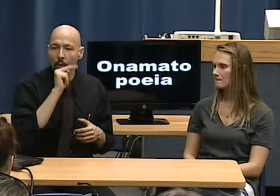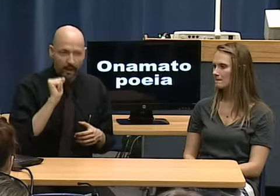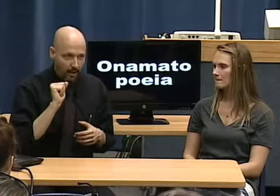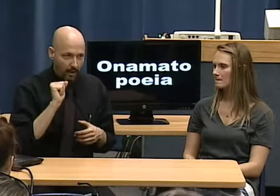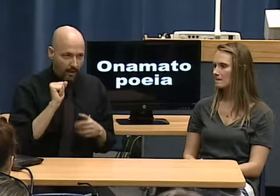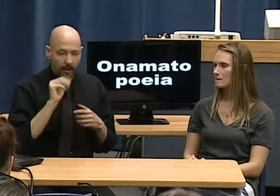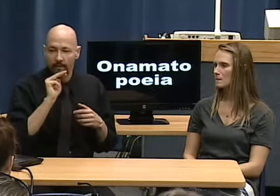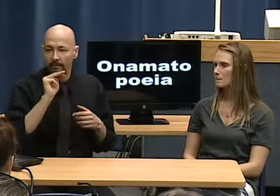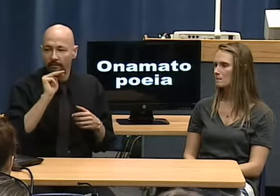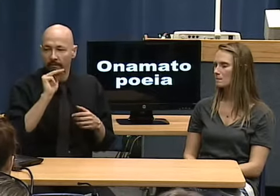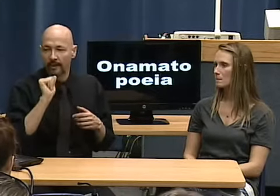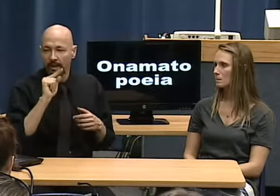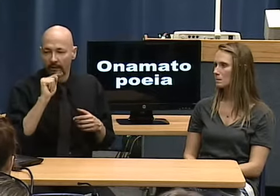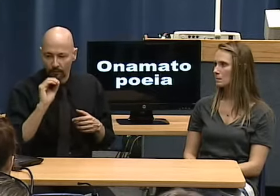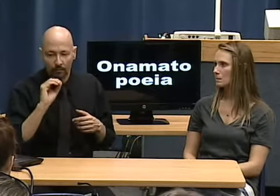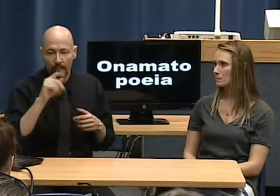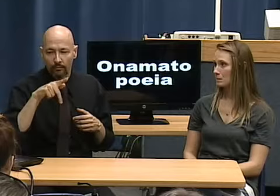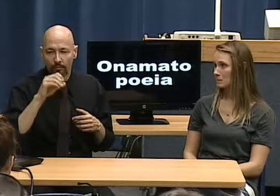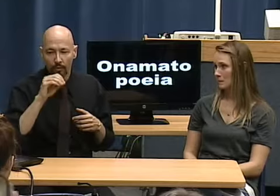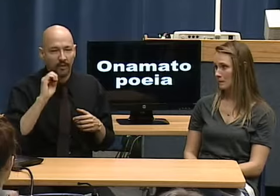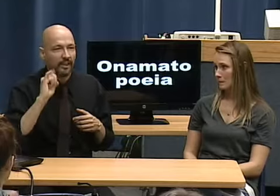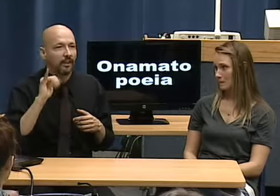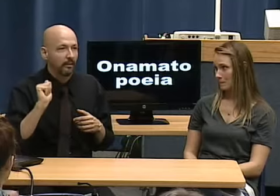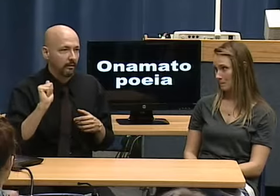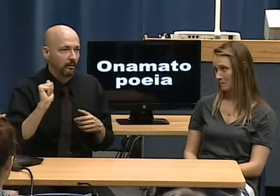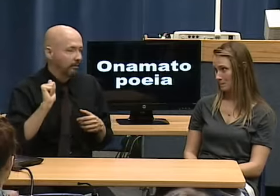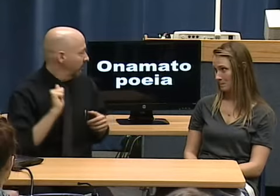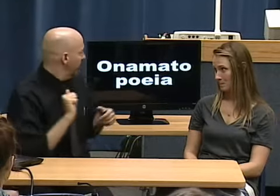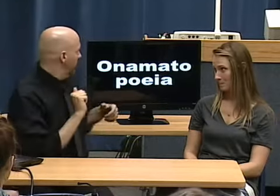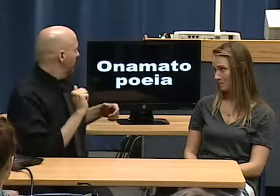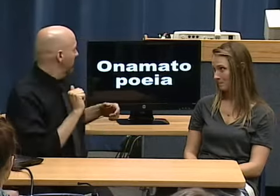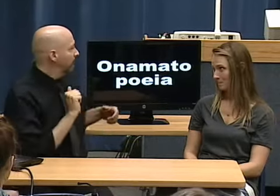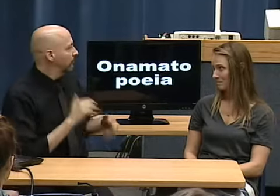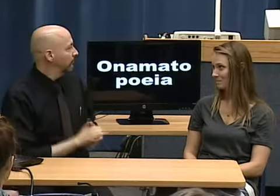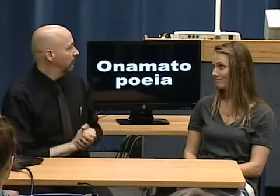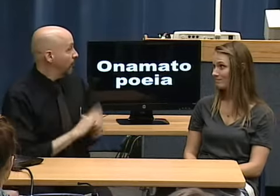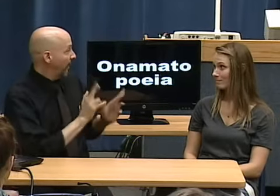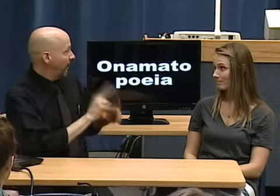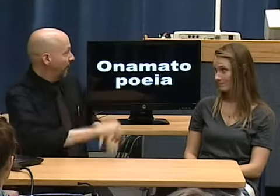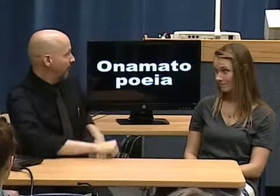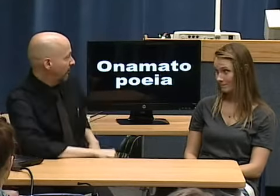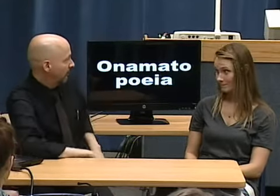O-N-O...M-A-T-O... P-O-E-I-A Ready?